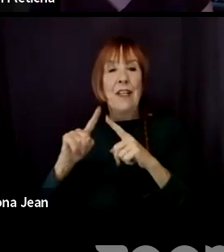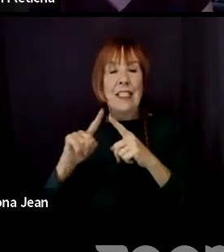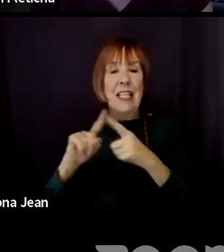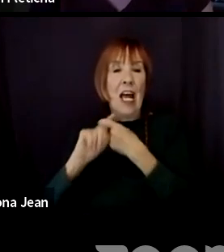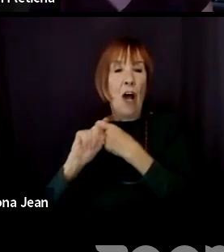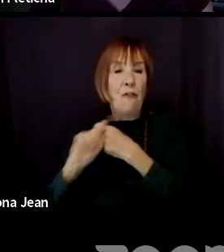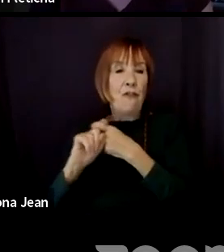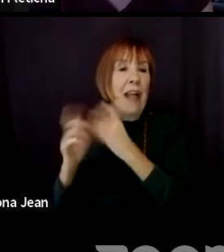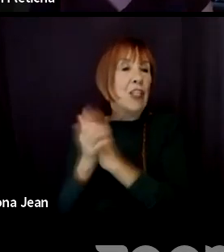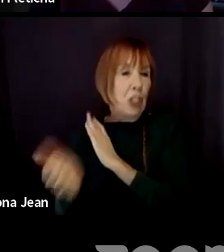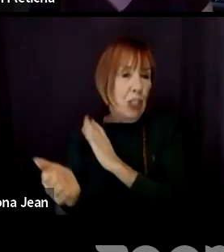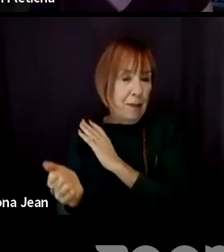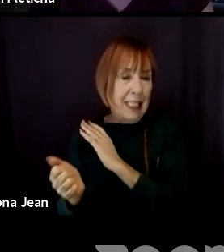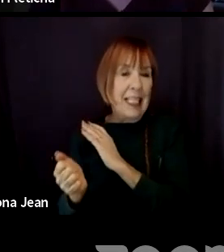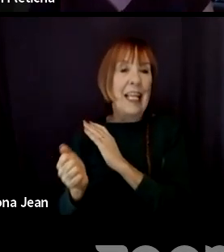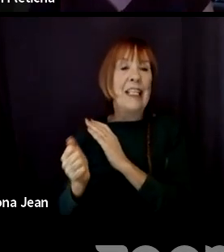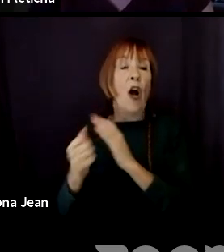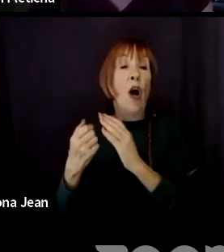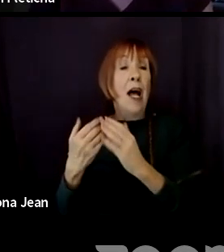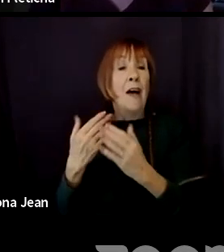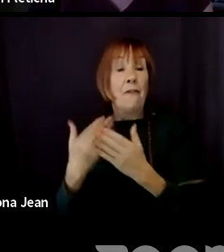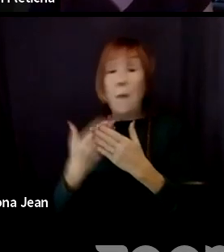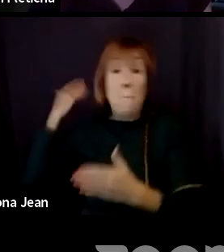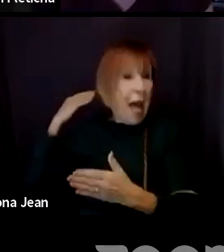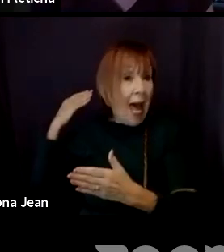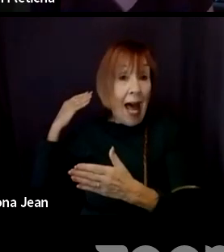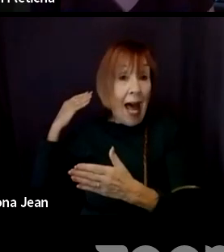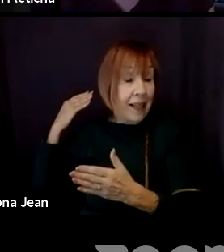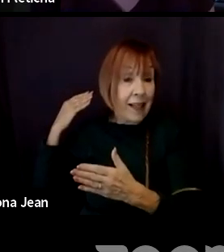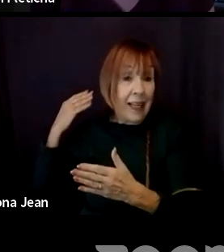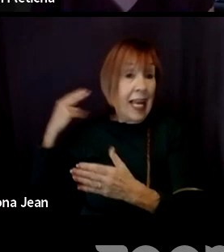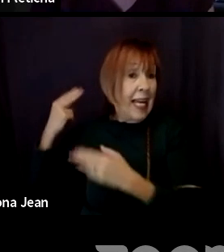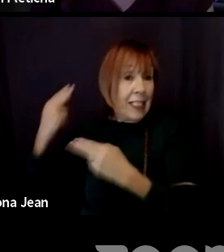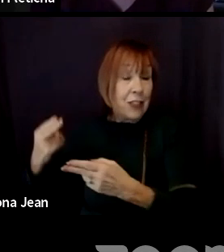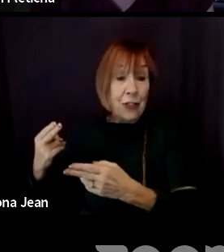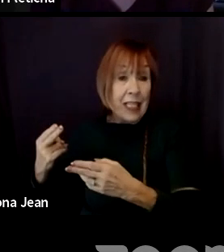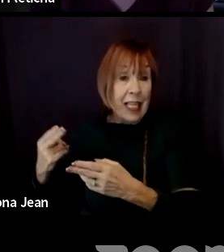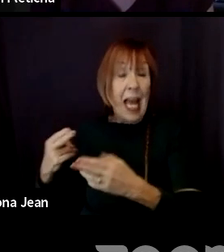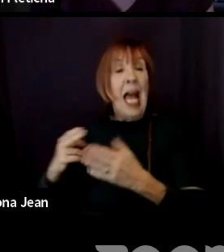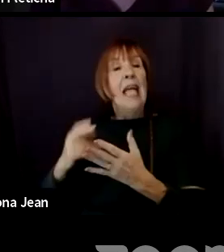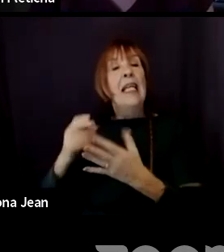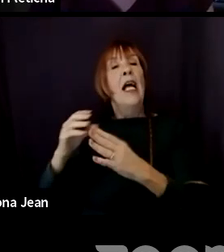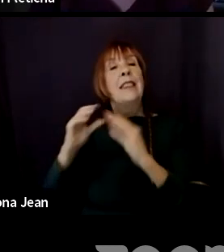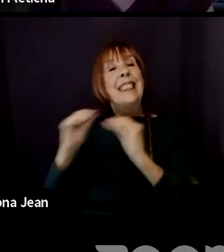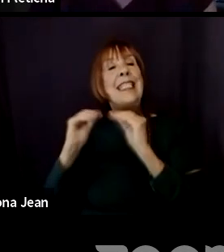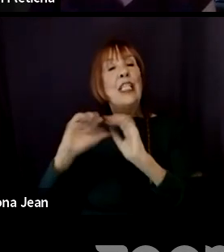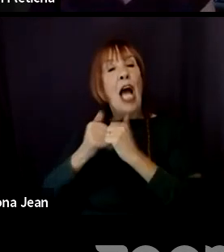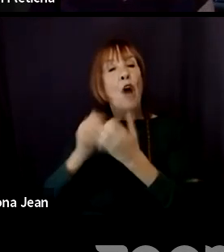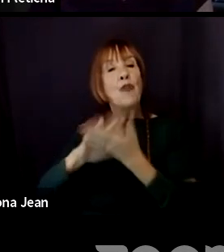from to be better friends today. Nice, awesome, Meghan, tell me you're good,